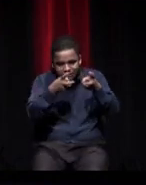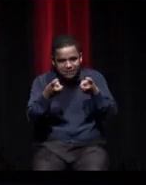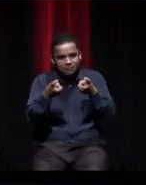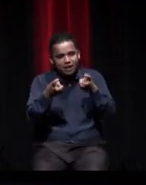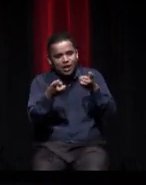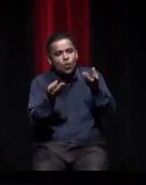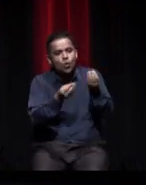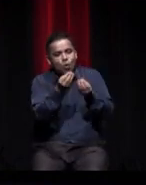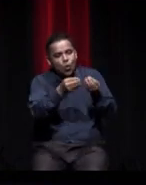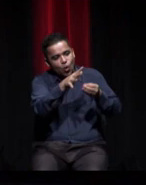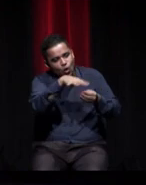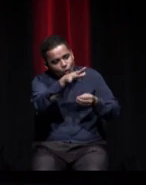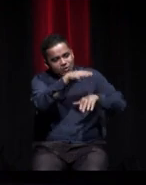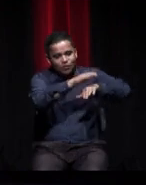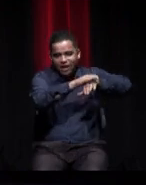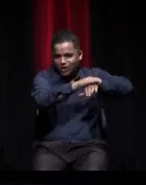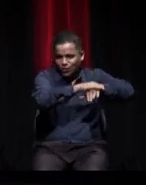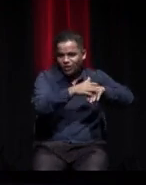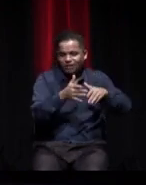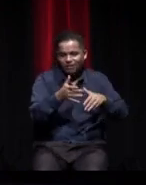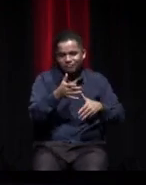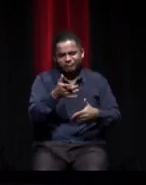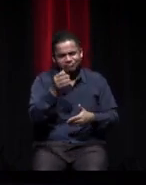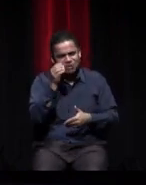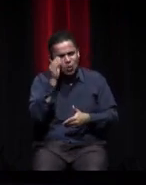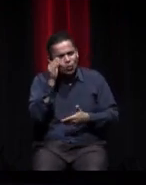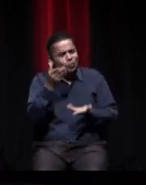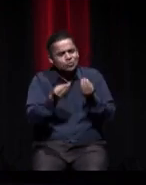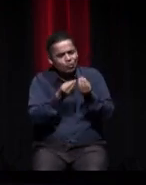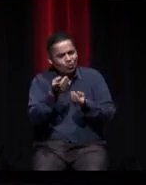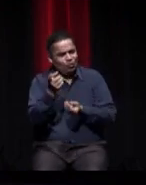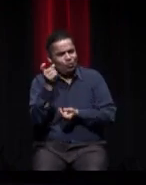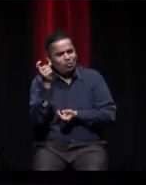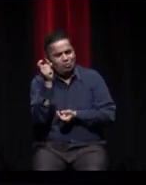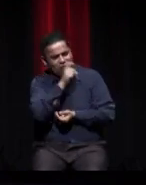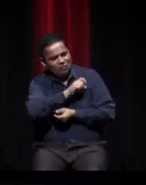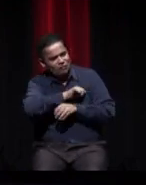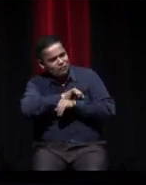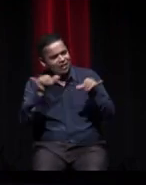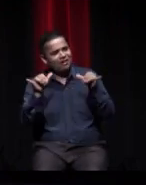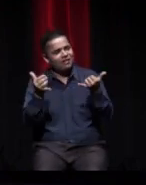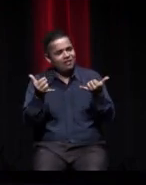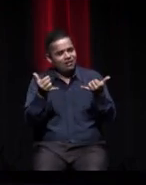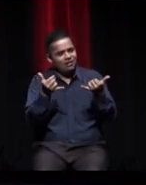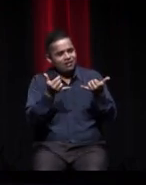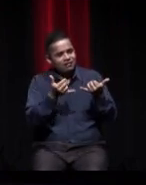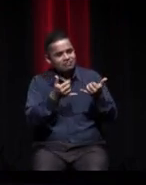It's curious that the flow of fake news, in part produced in Macedonia,